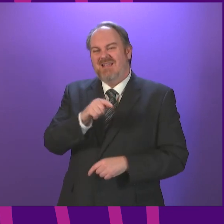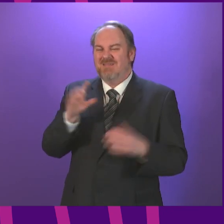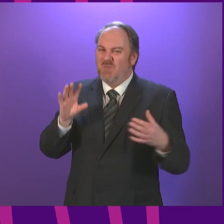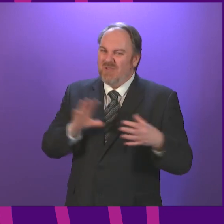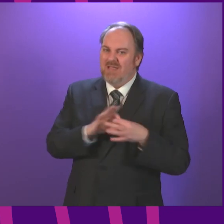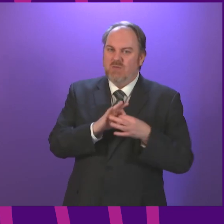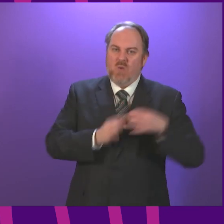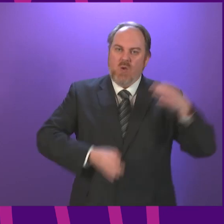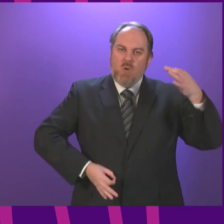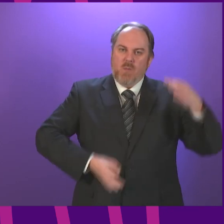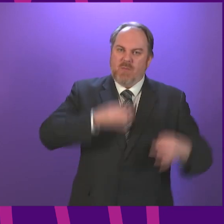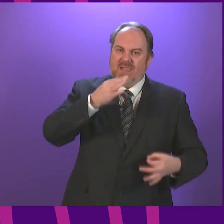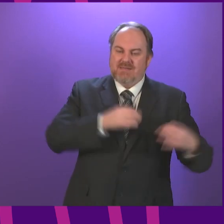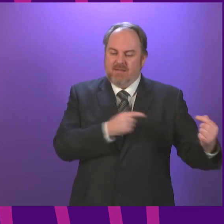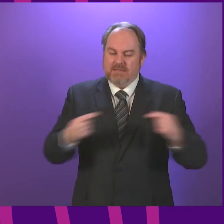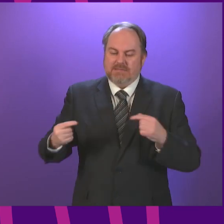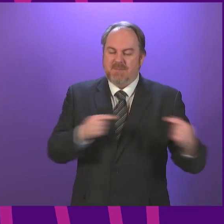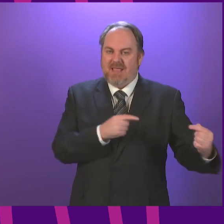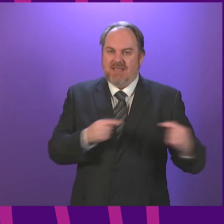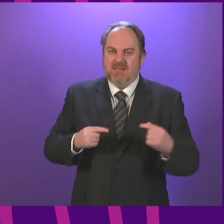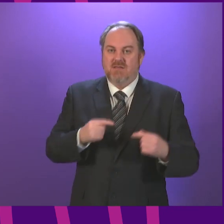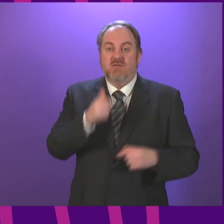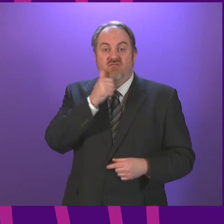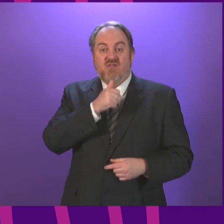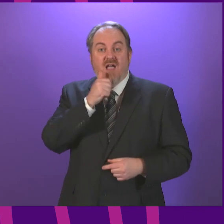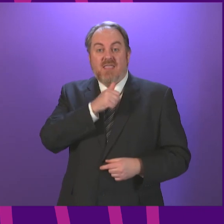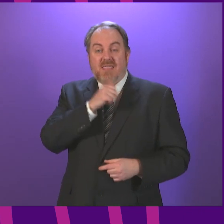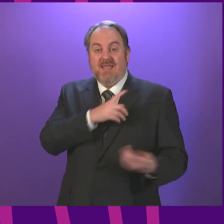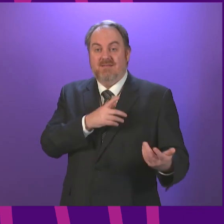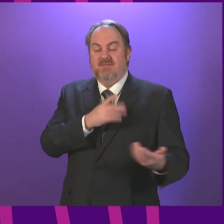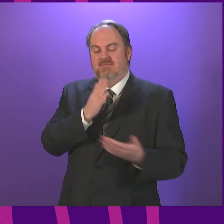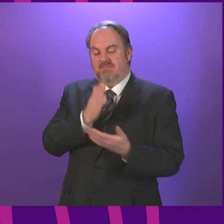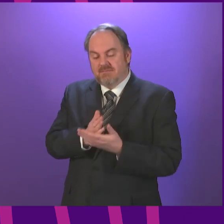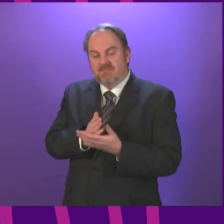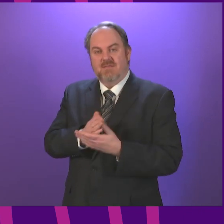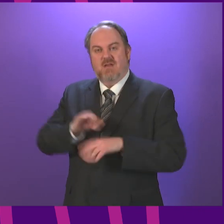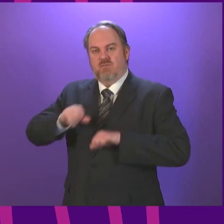than a procedural point. We are about to move into the debate on the bill. There will be